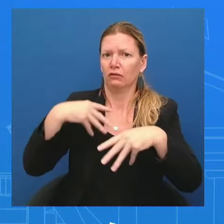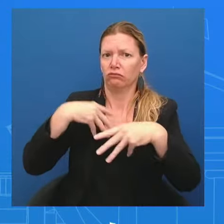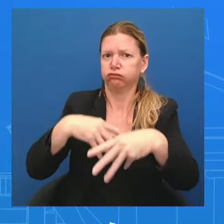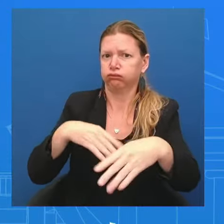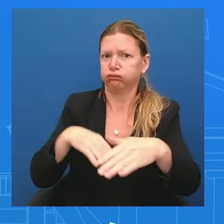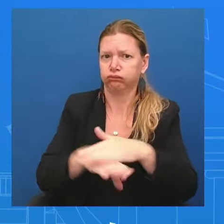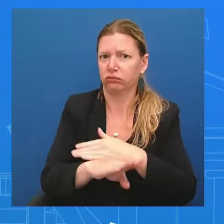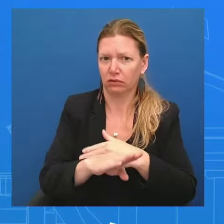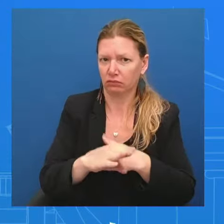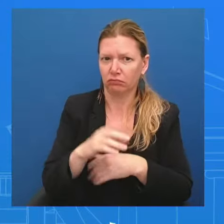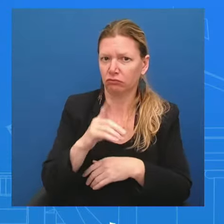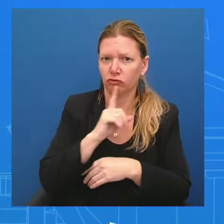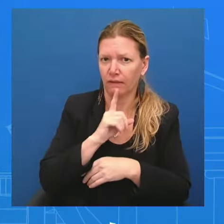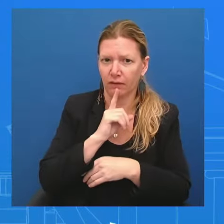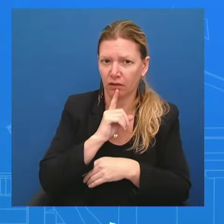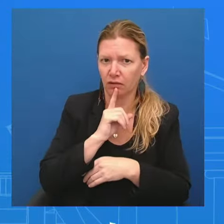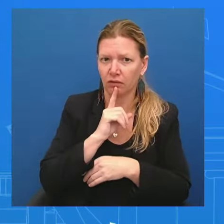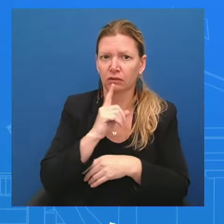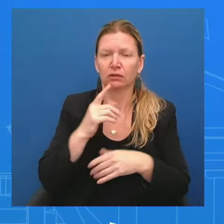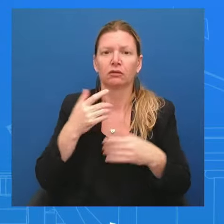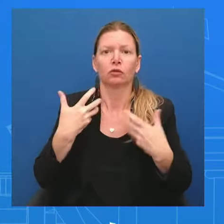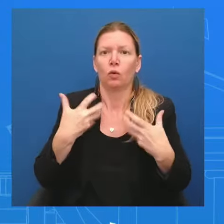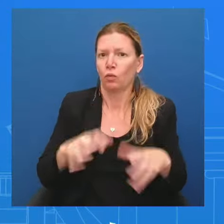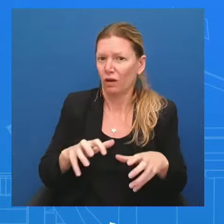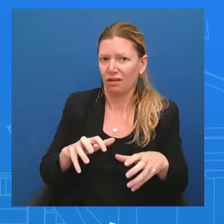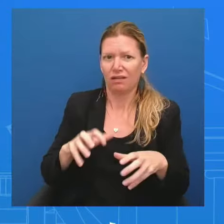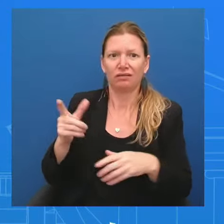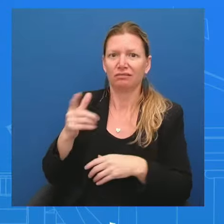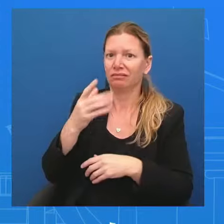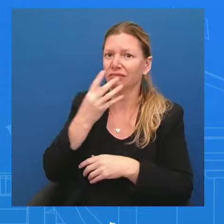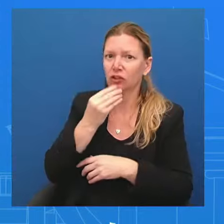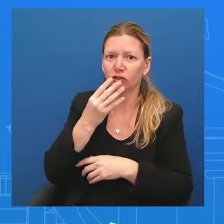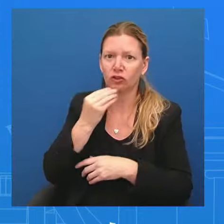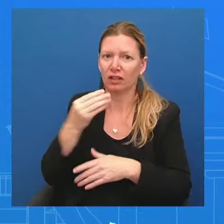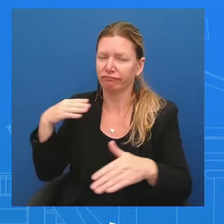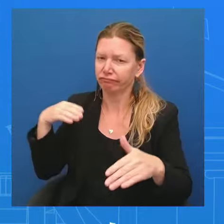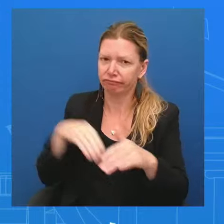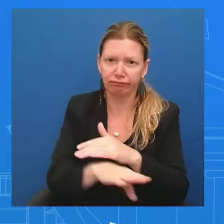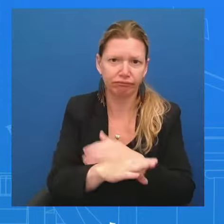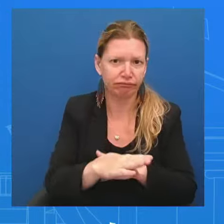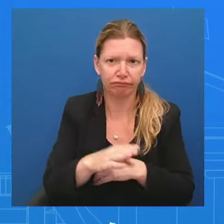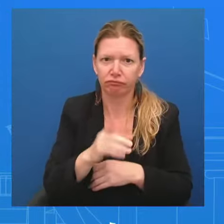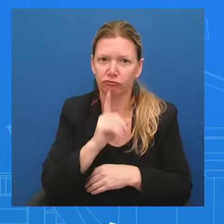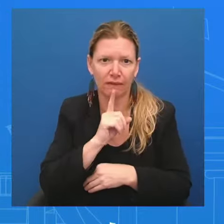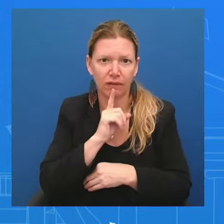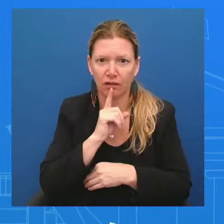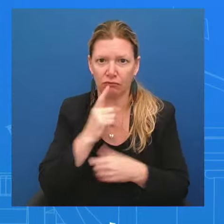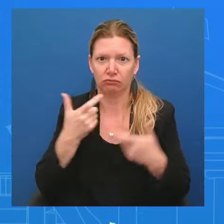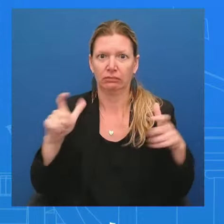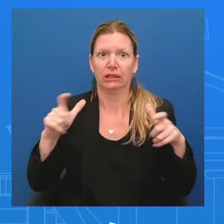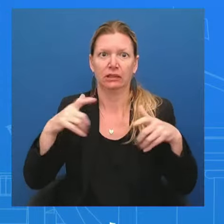over large pieces of territory. We still believe that, and we haven't seen that at this point. But we're going to be watching this of course